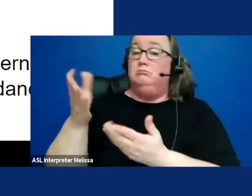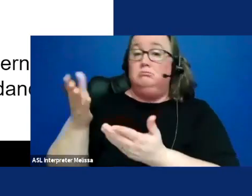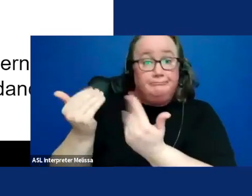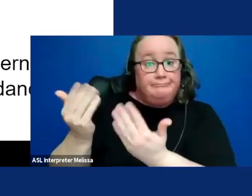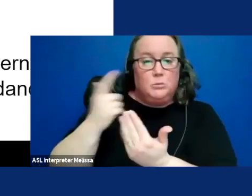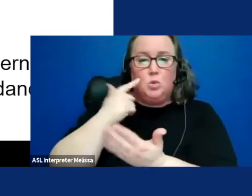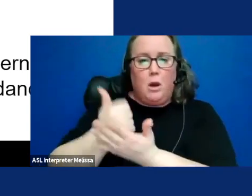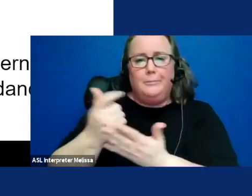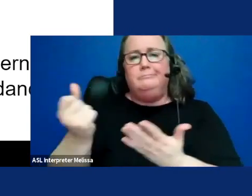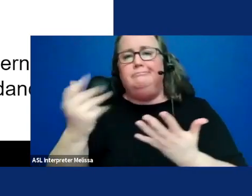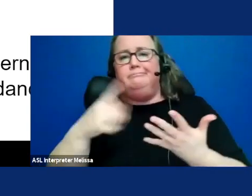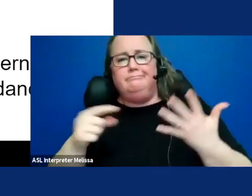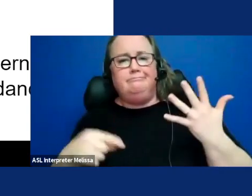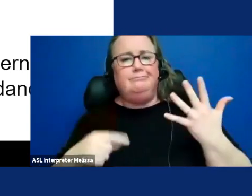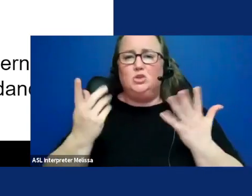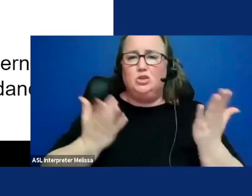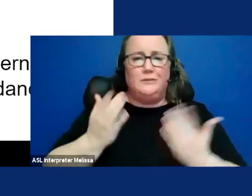seeing something in your jurisdiction.